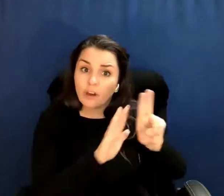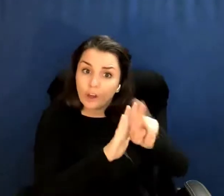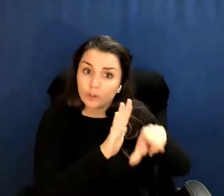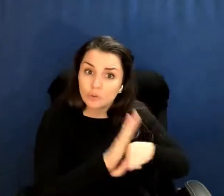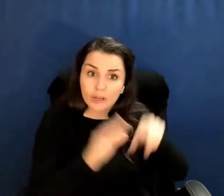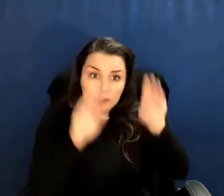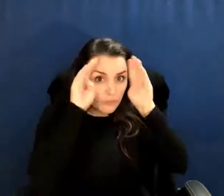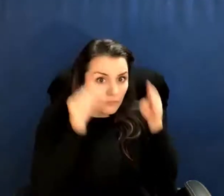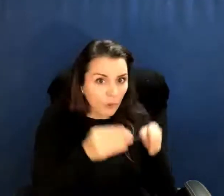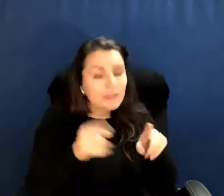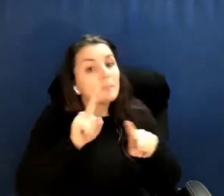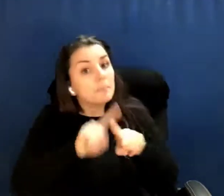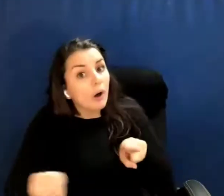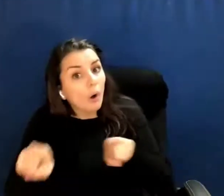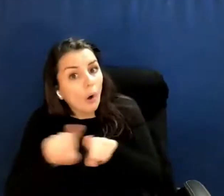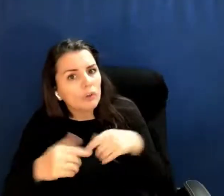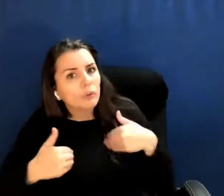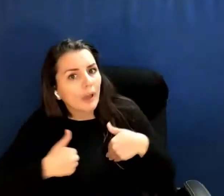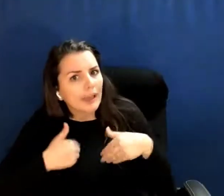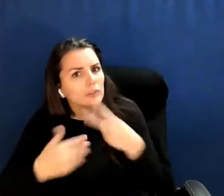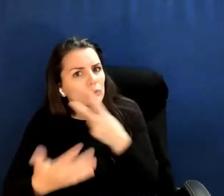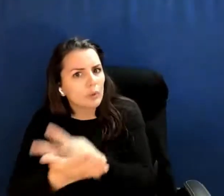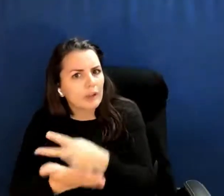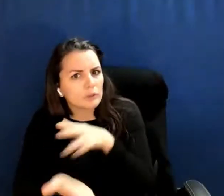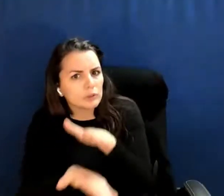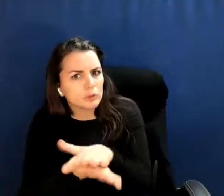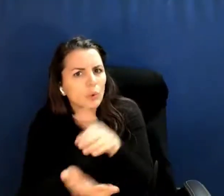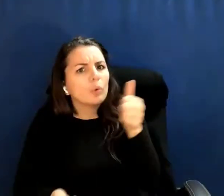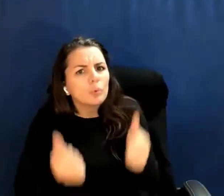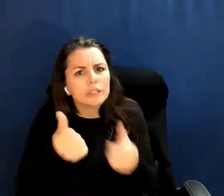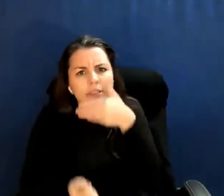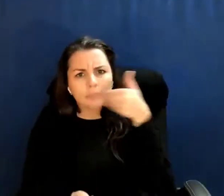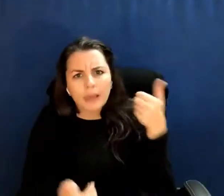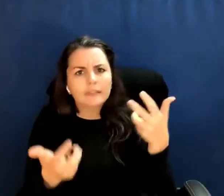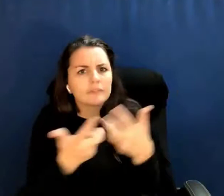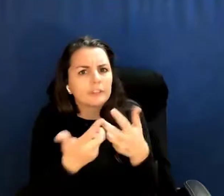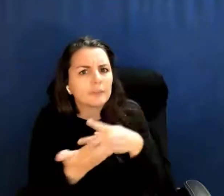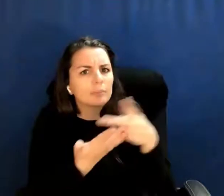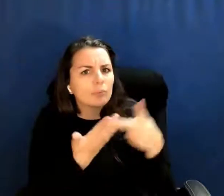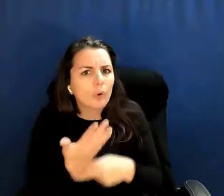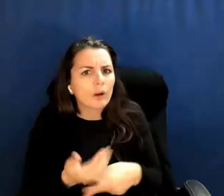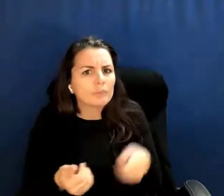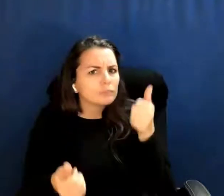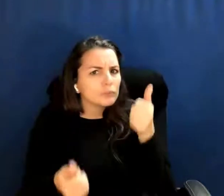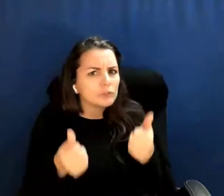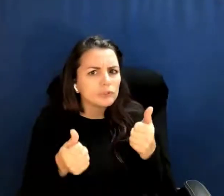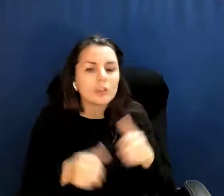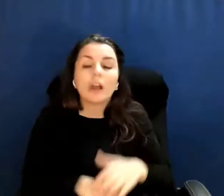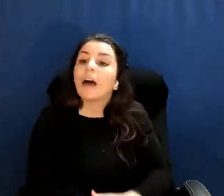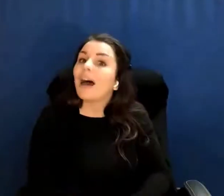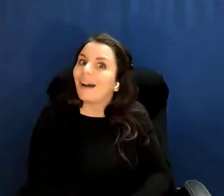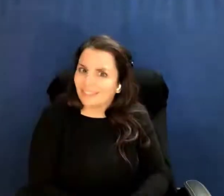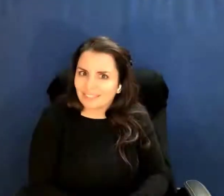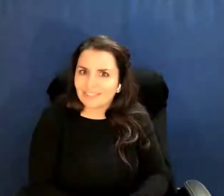Would AREA or REAP be the right choice?" Lisa Chadwick: So, that is a complicated question